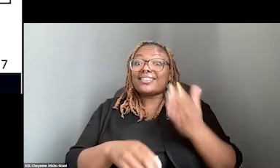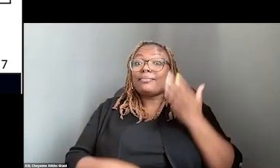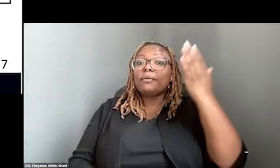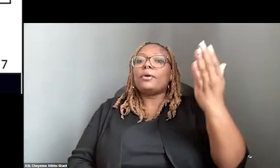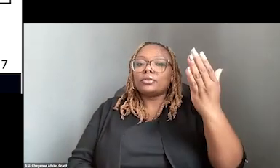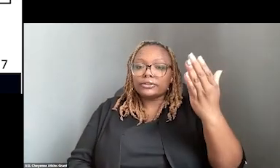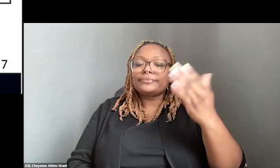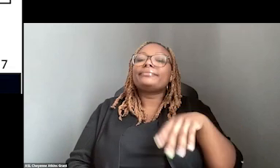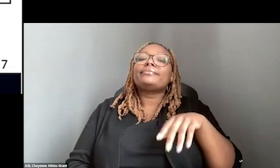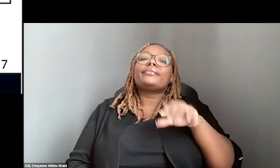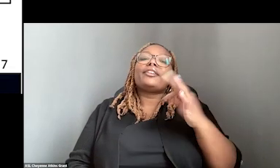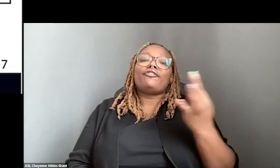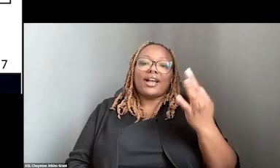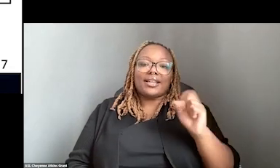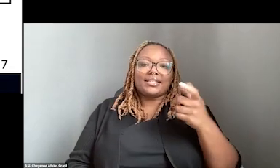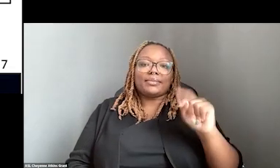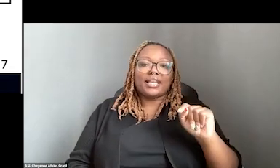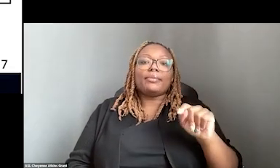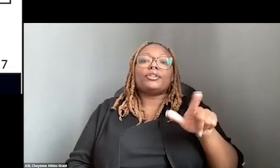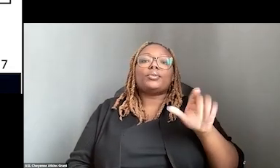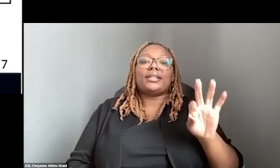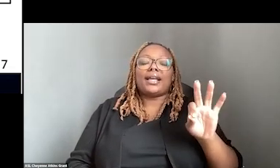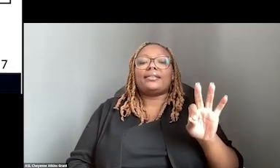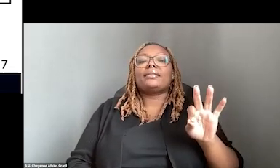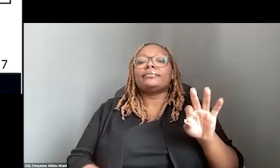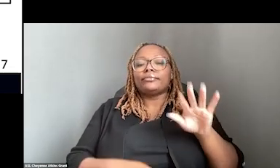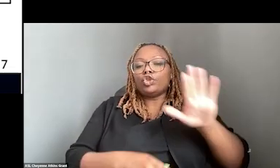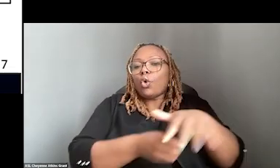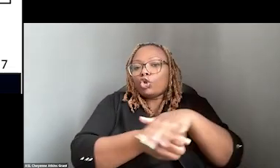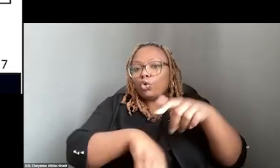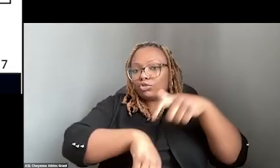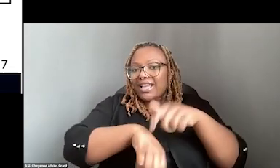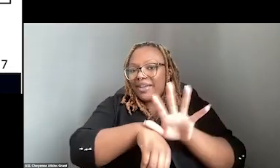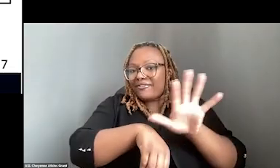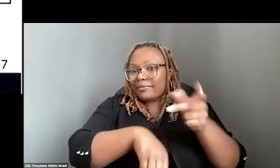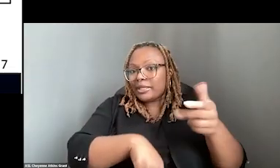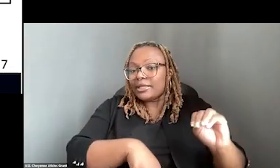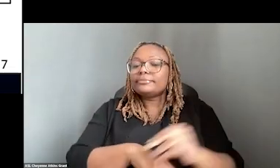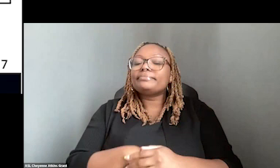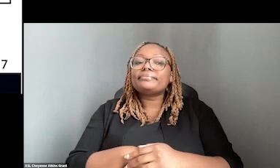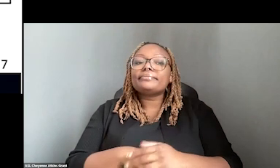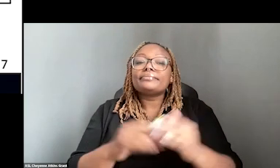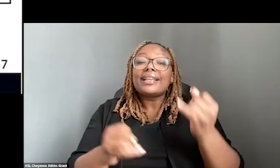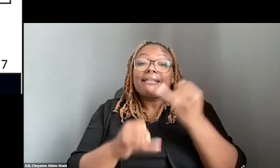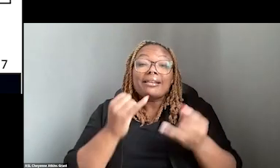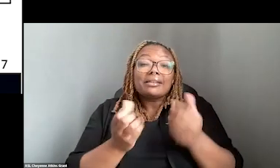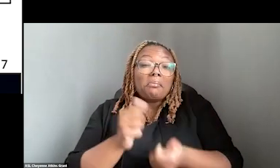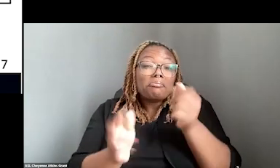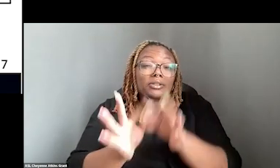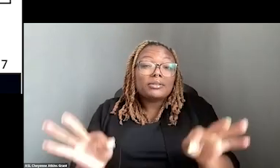September 29th, 5 p.m. submitter's local time. The last row is really important for all administrators and for PIs.